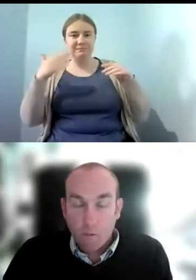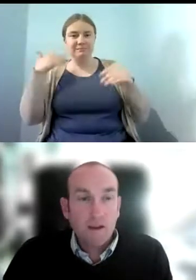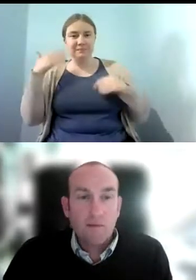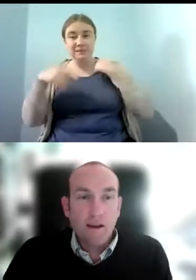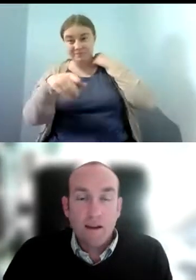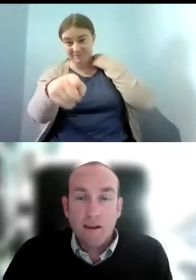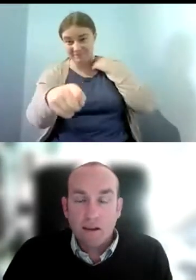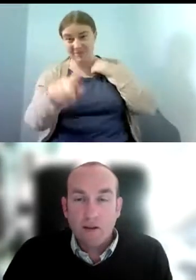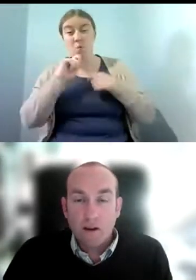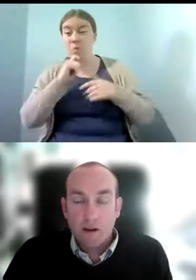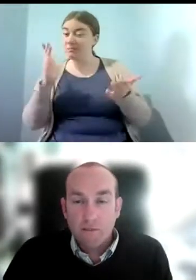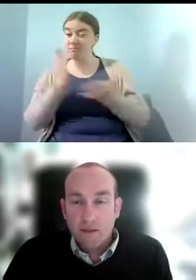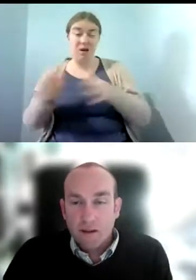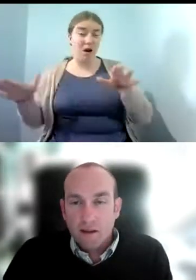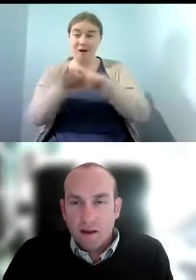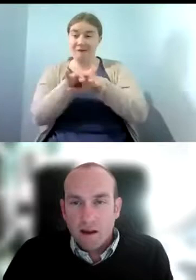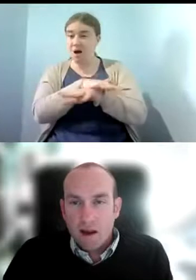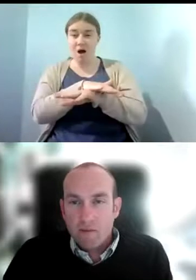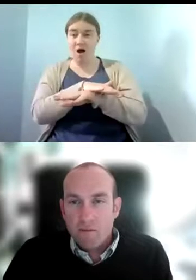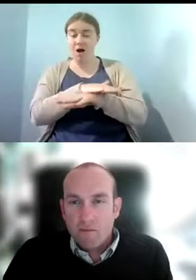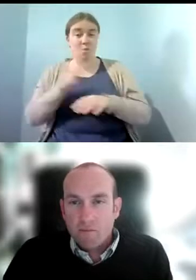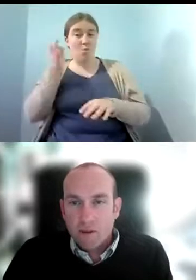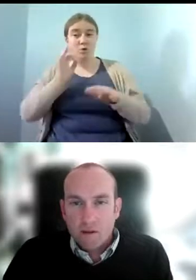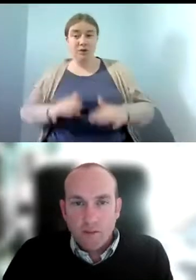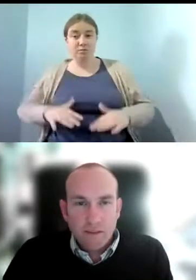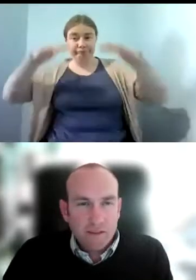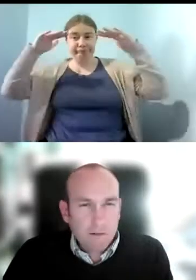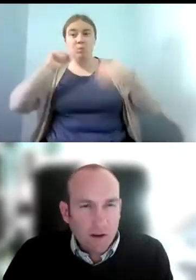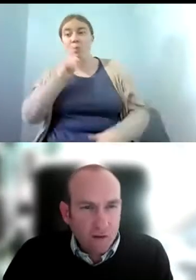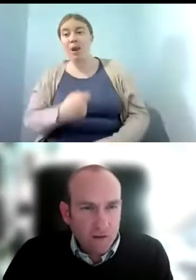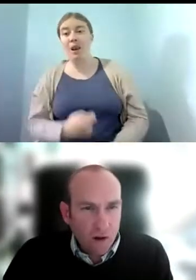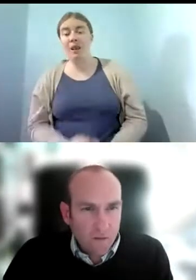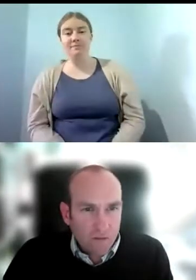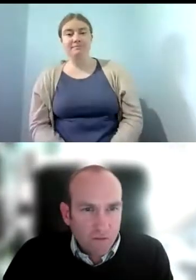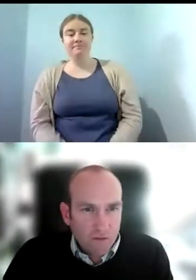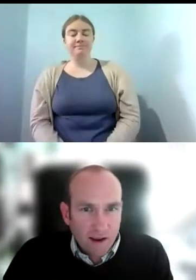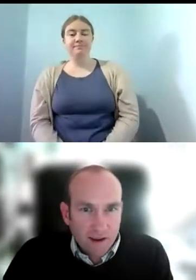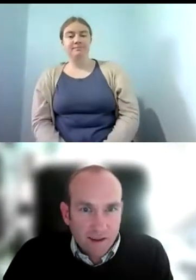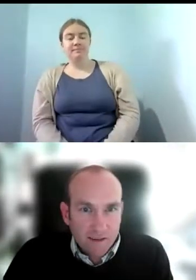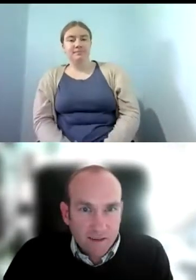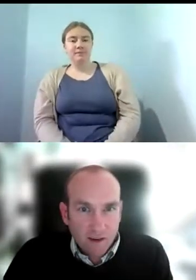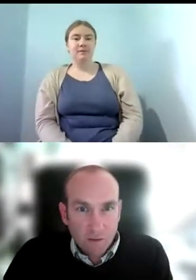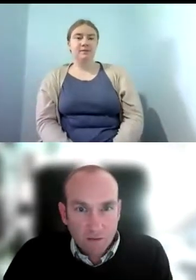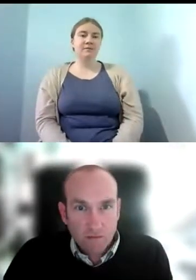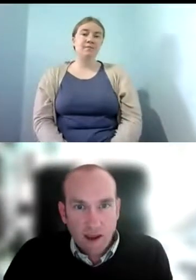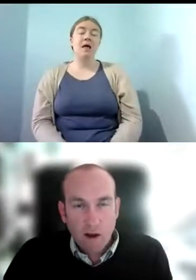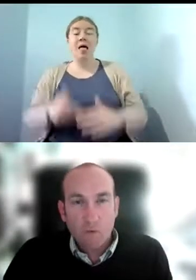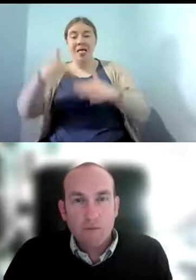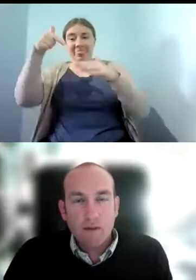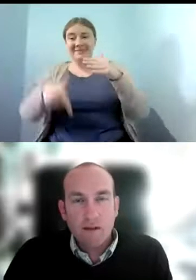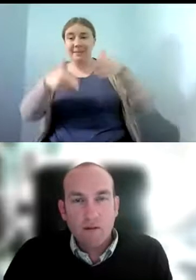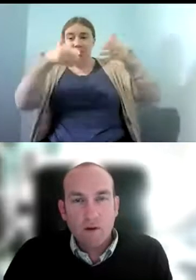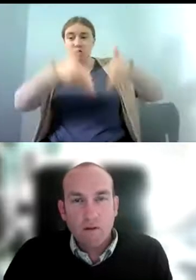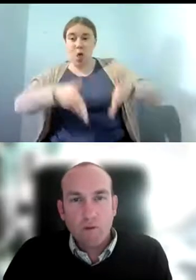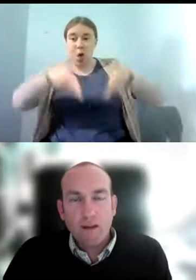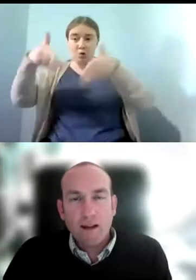completely covered over um but the deep vertical slot really is is to do with how we've had to